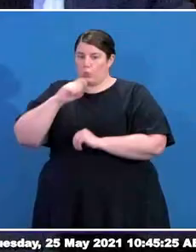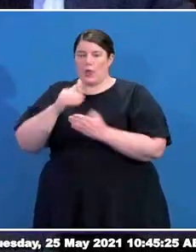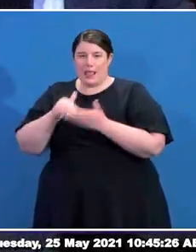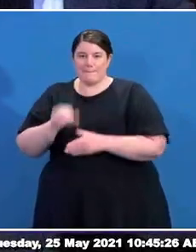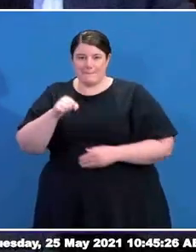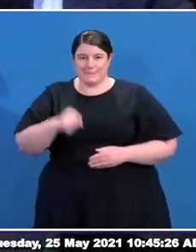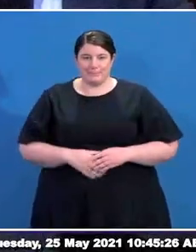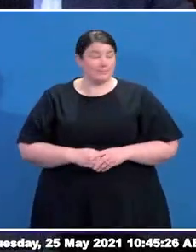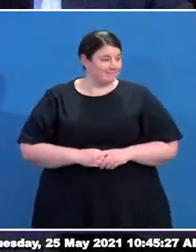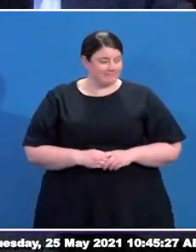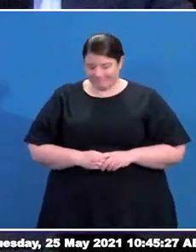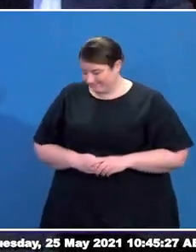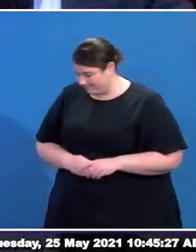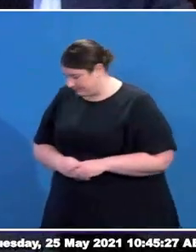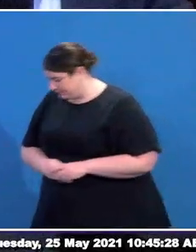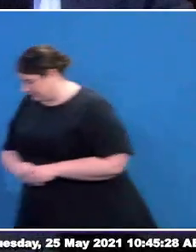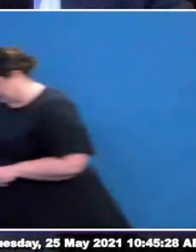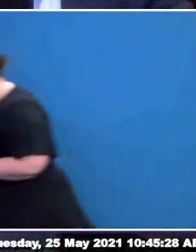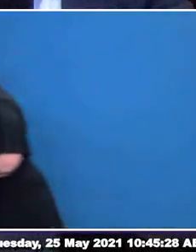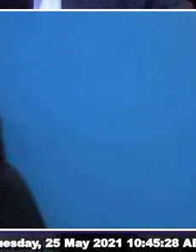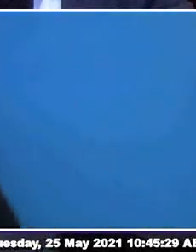Can I put this to you? If there wasn't CCTV